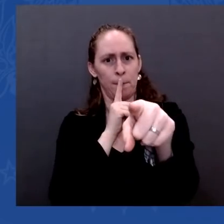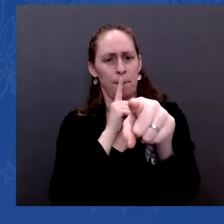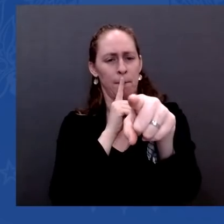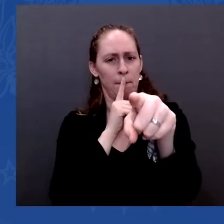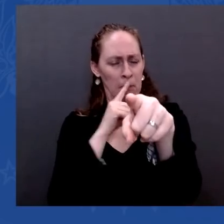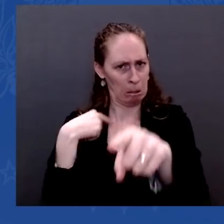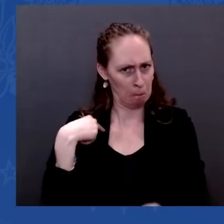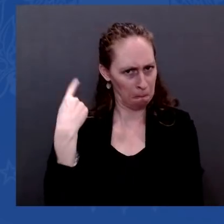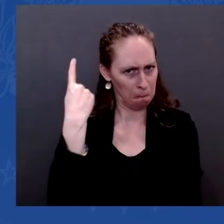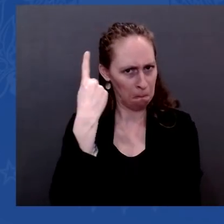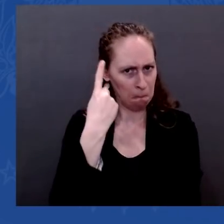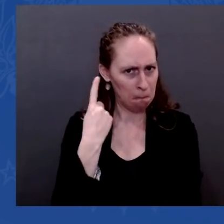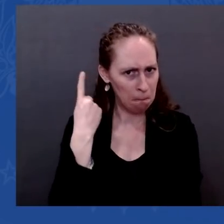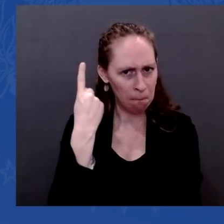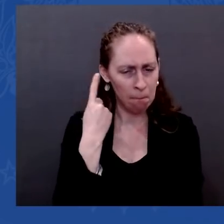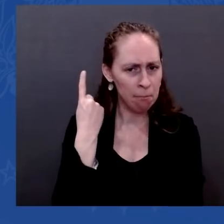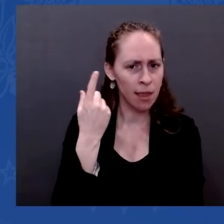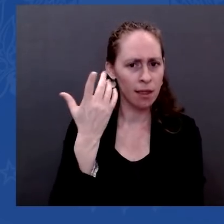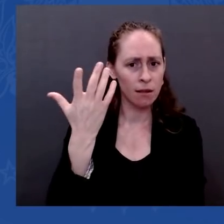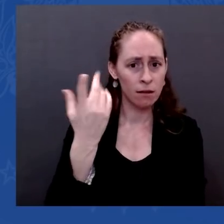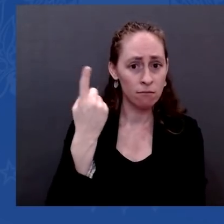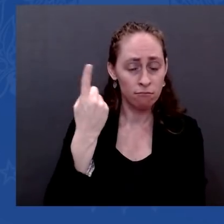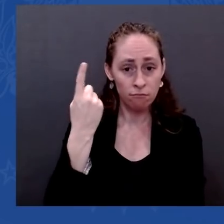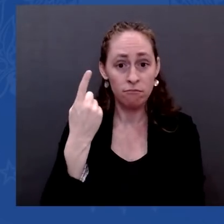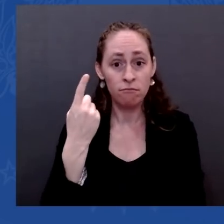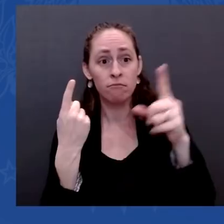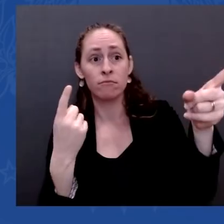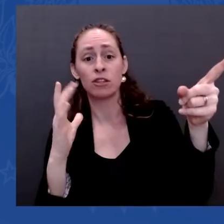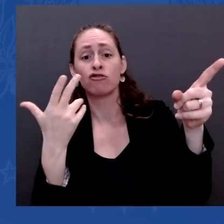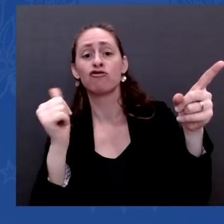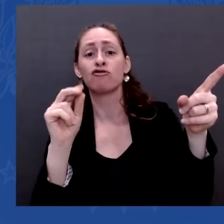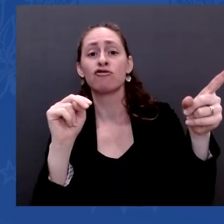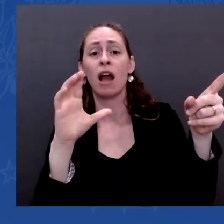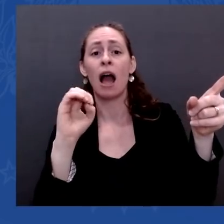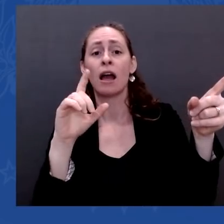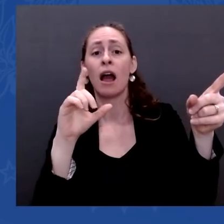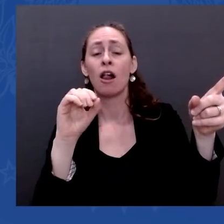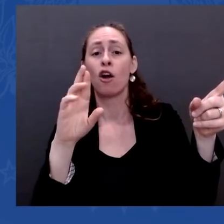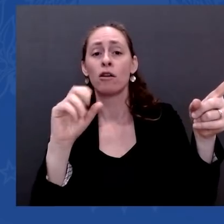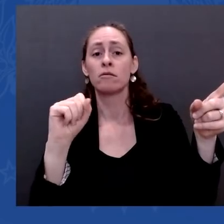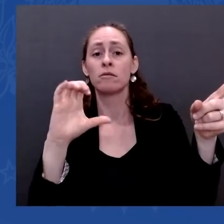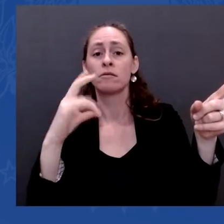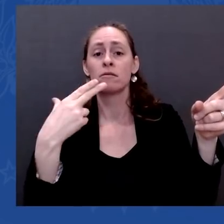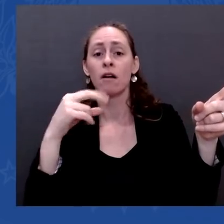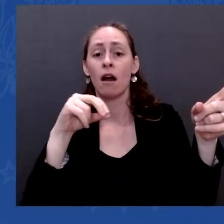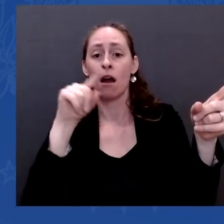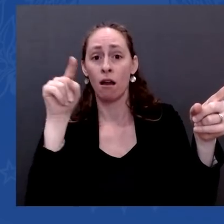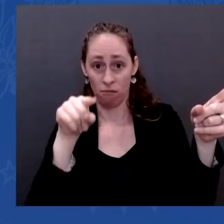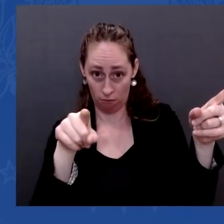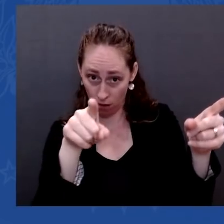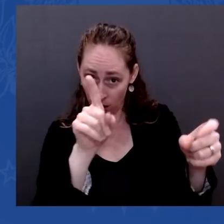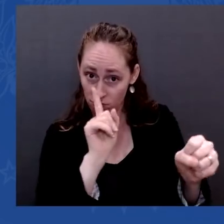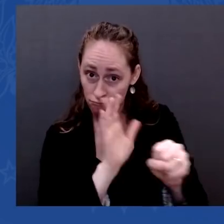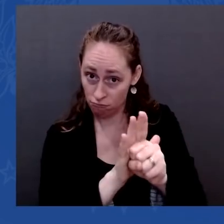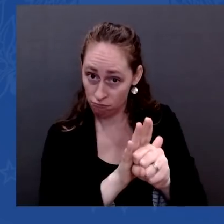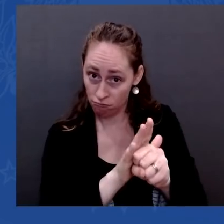today that Germany will, in fact, pull the plug on this project if Russia invades Ukraine?